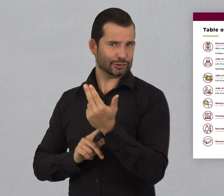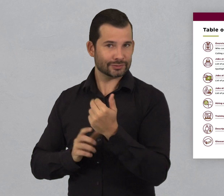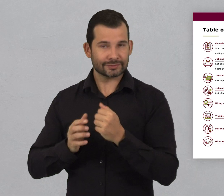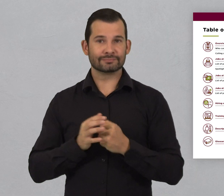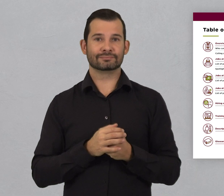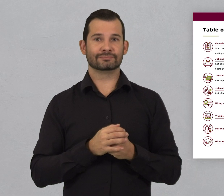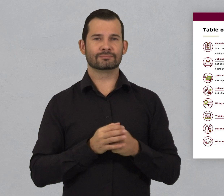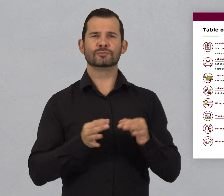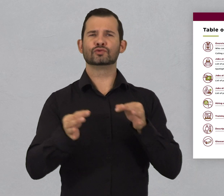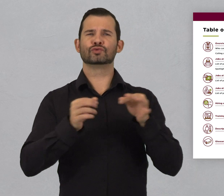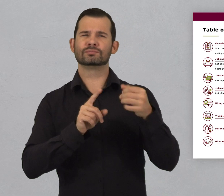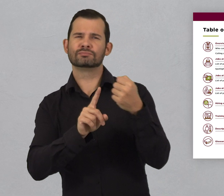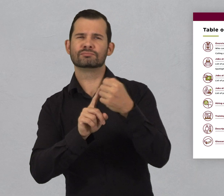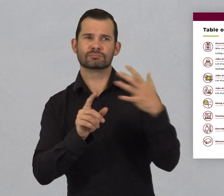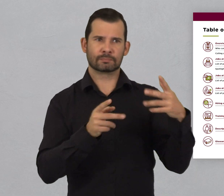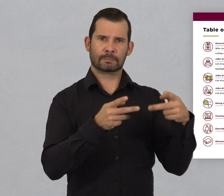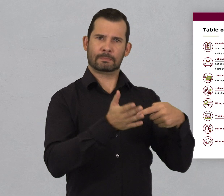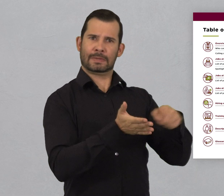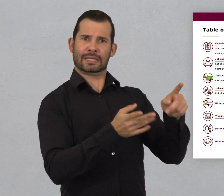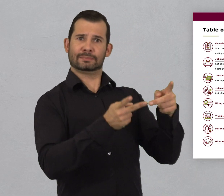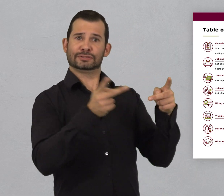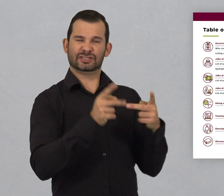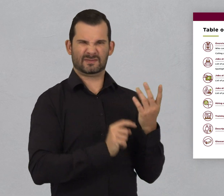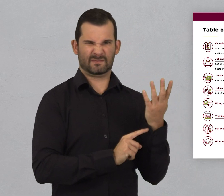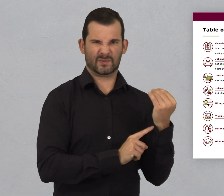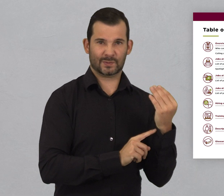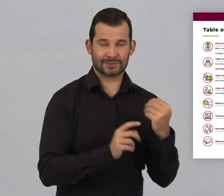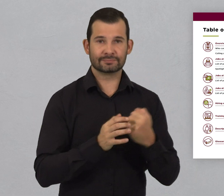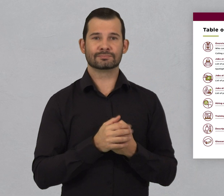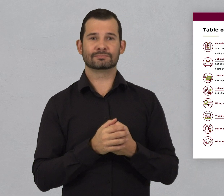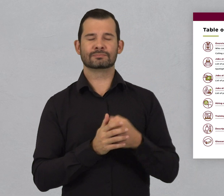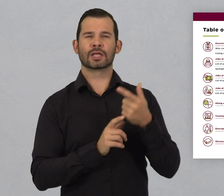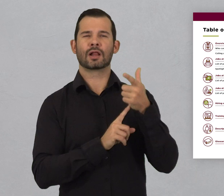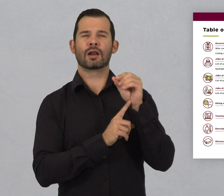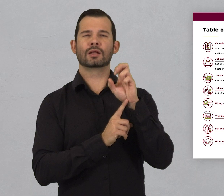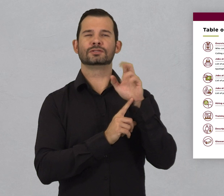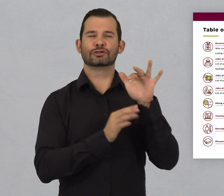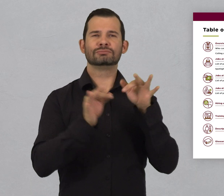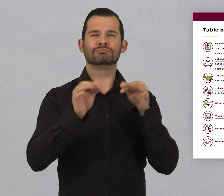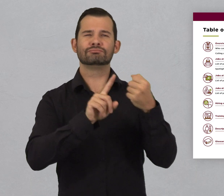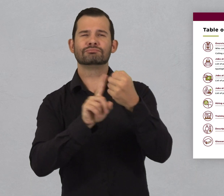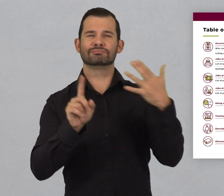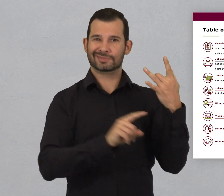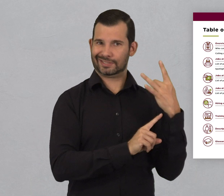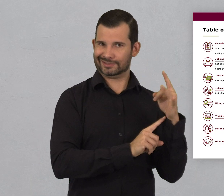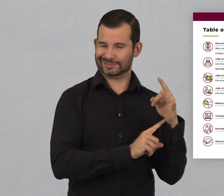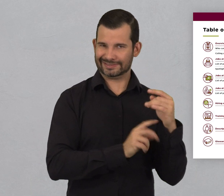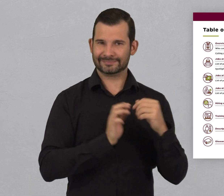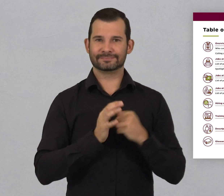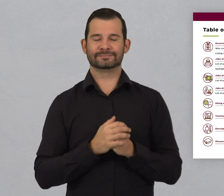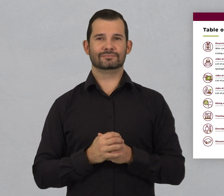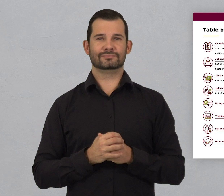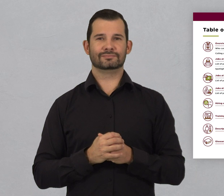Description of paid positions 14 Glossary 18